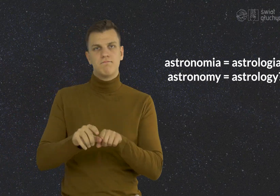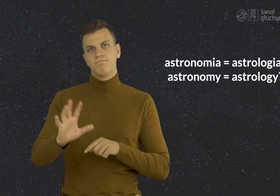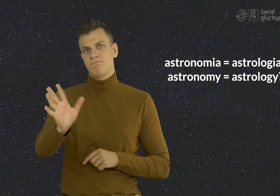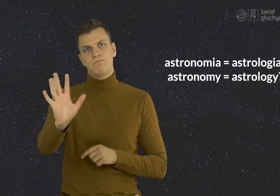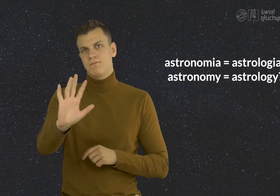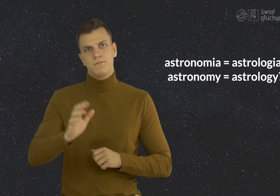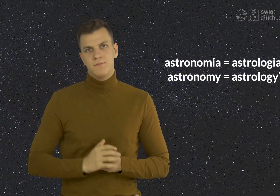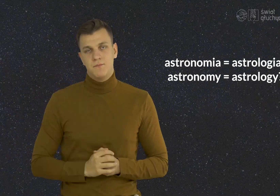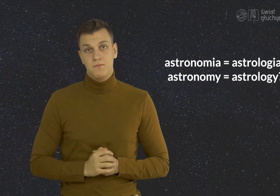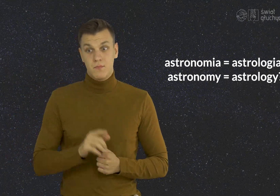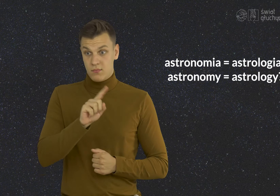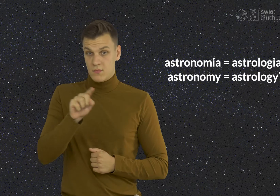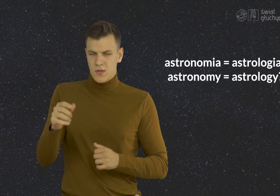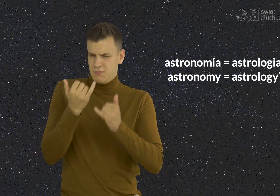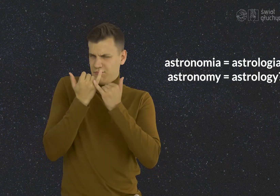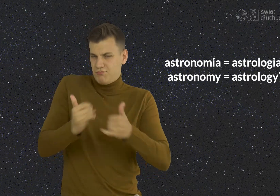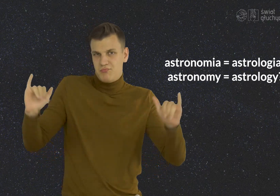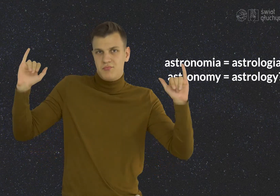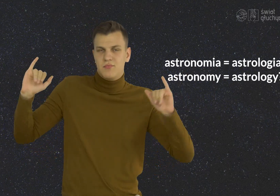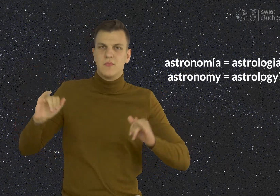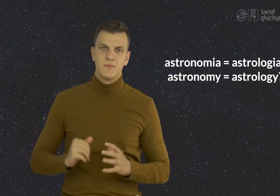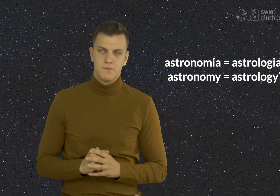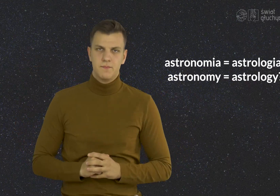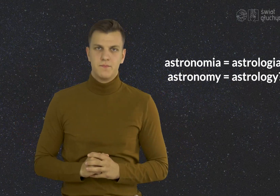These are two completely different meanings.